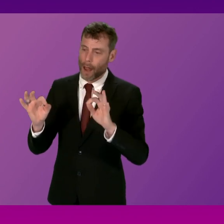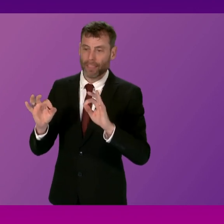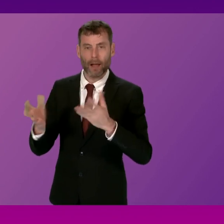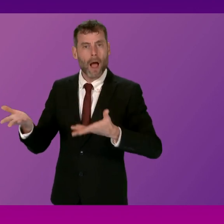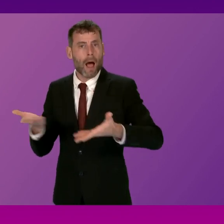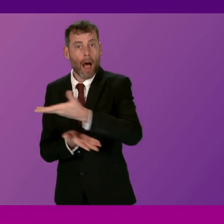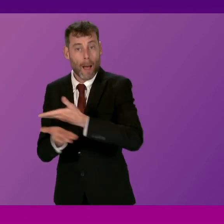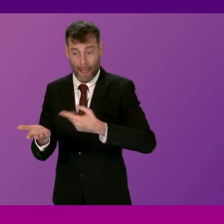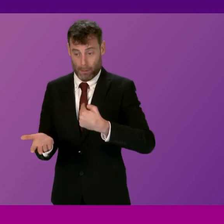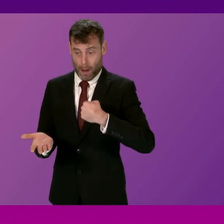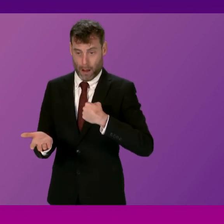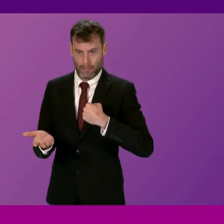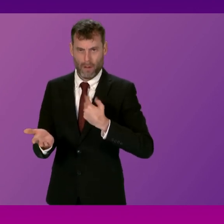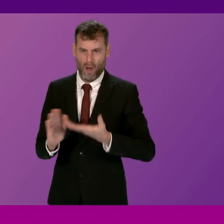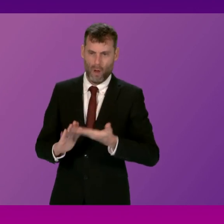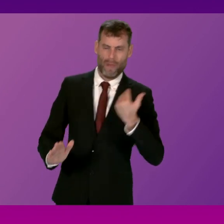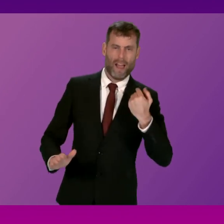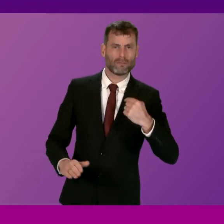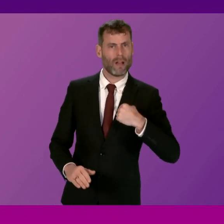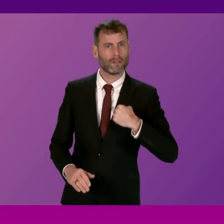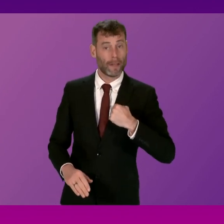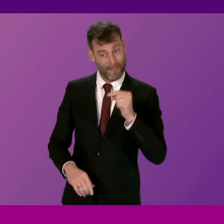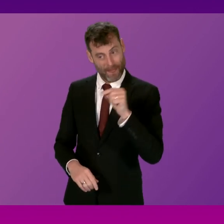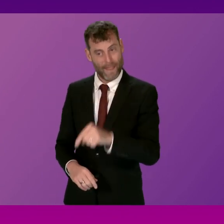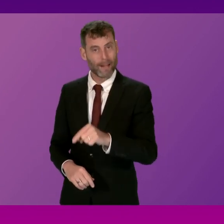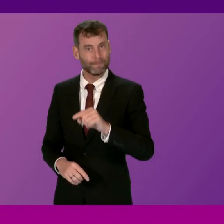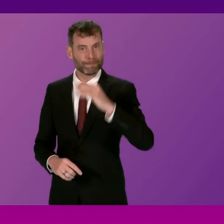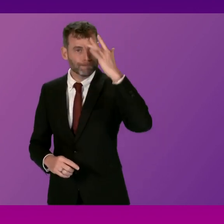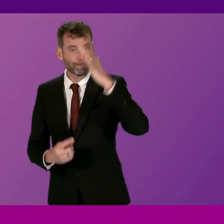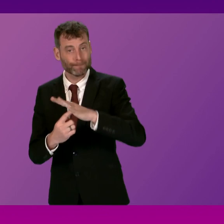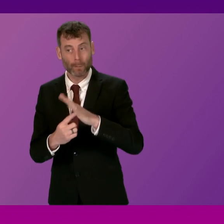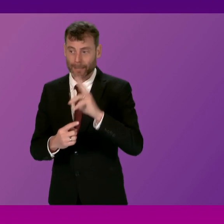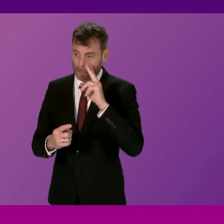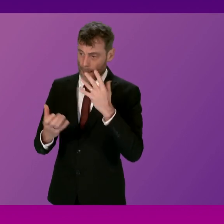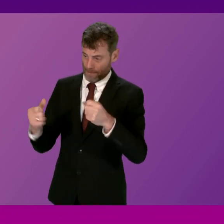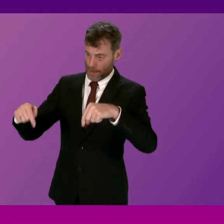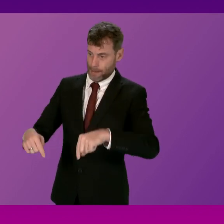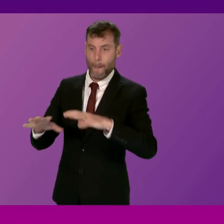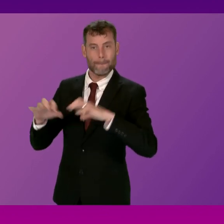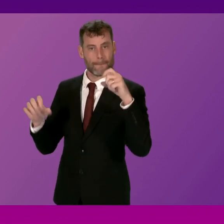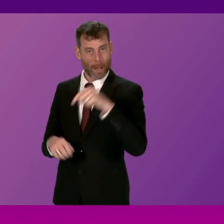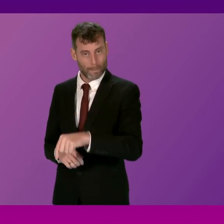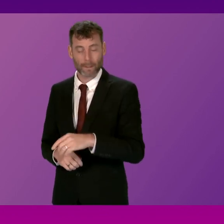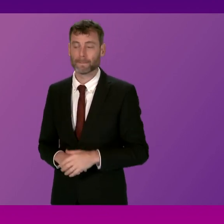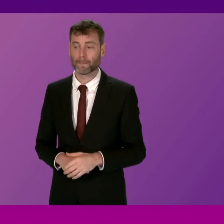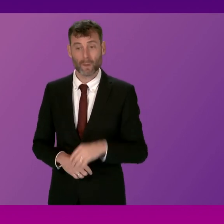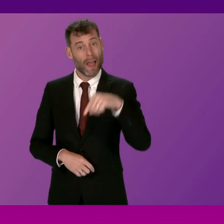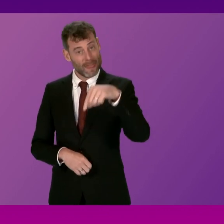The event made it clear to the disability movement that this place—our Parliament—belongs to it too.